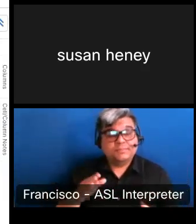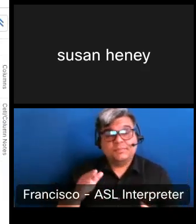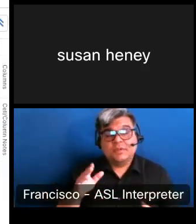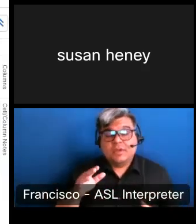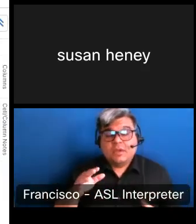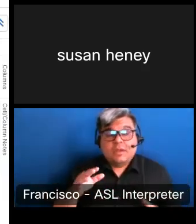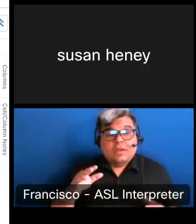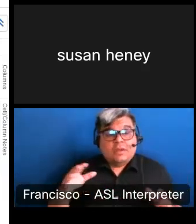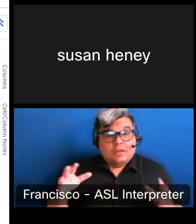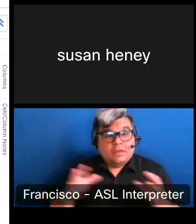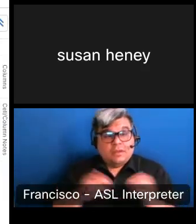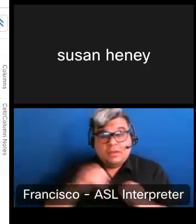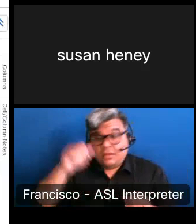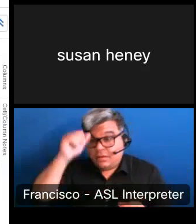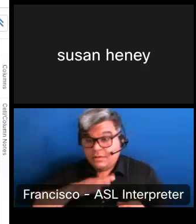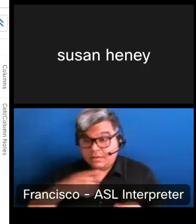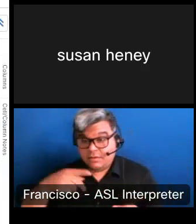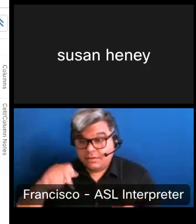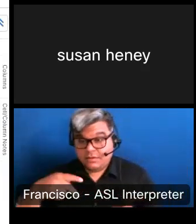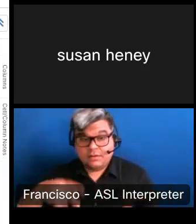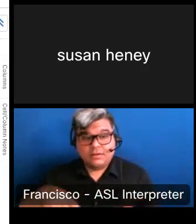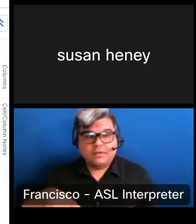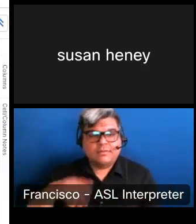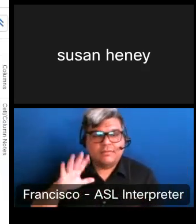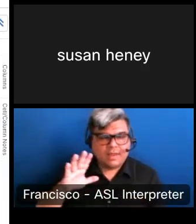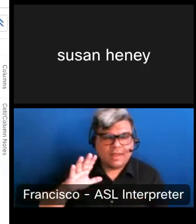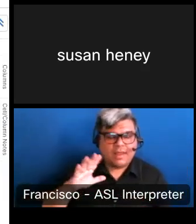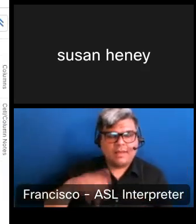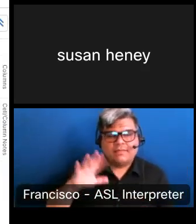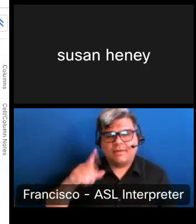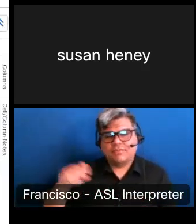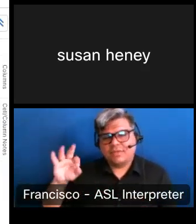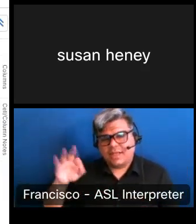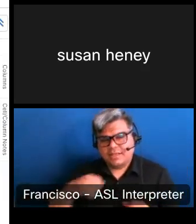the male population under 5 years, 5 to 9, 10 to 14, so on and so forth, and then it begins